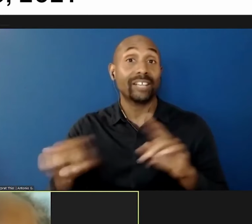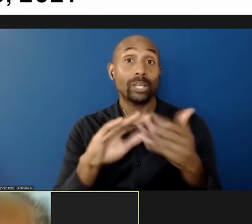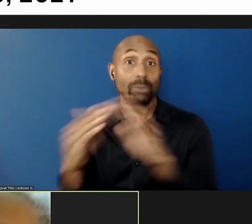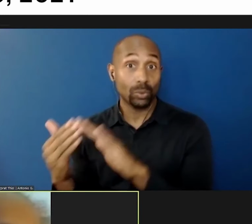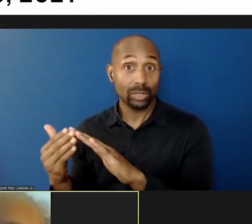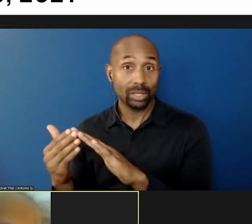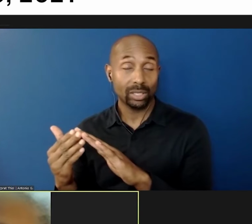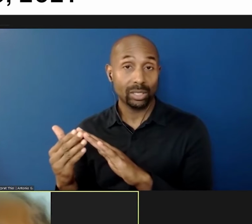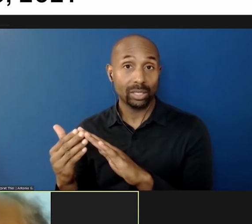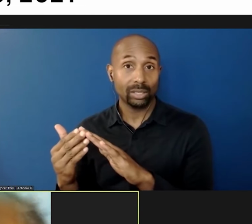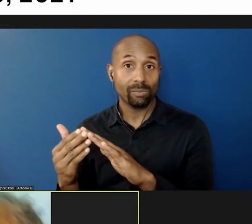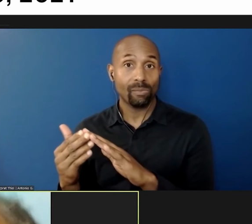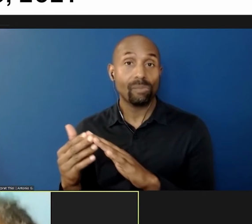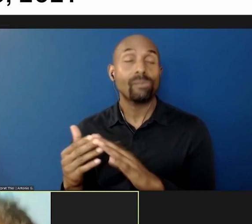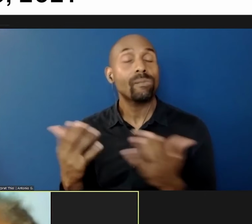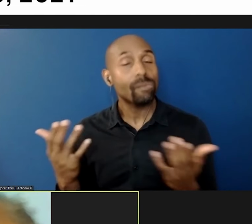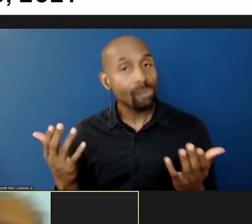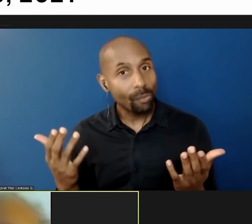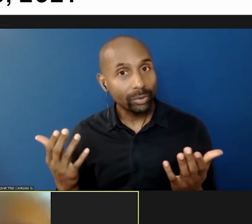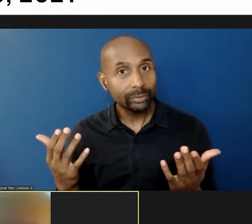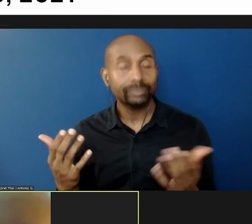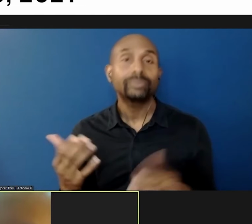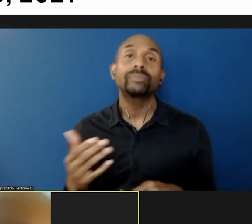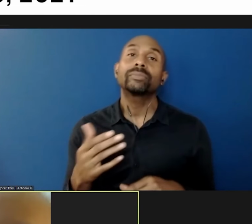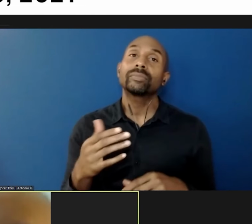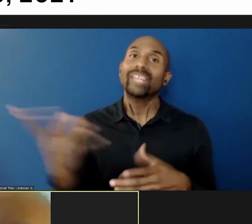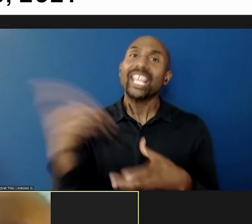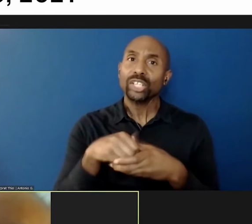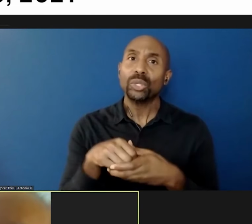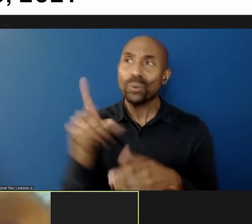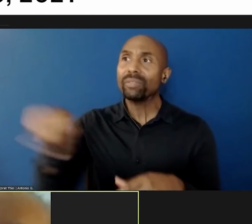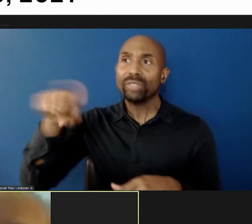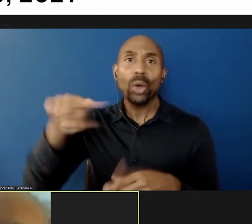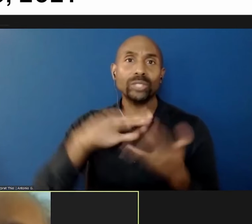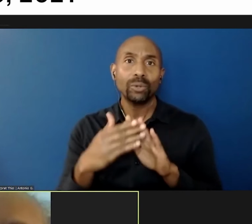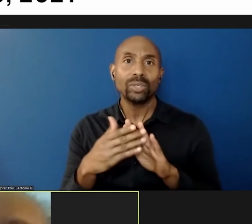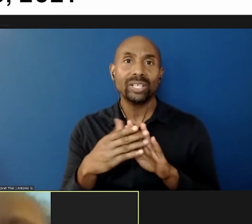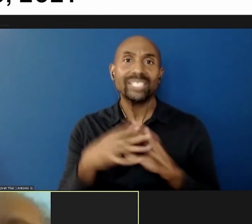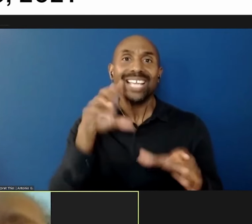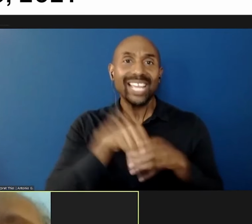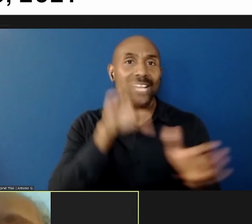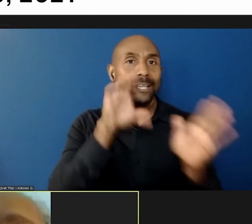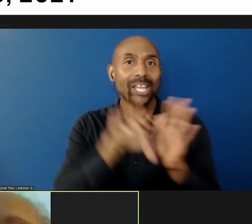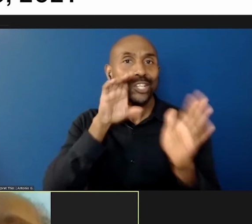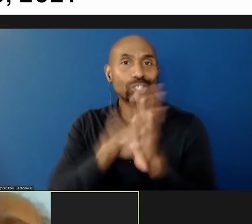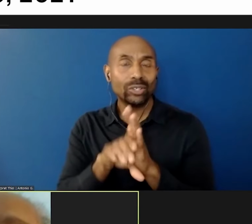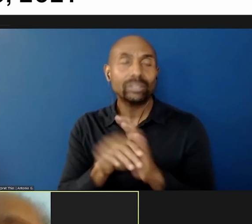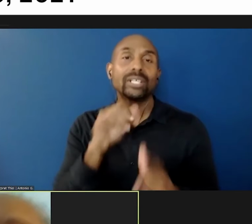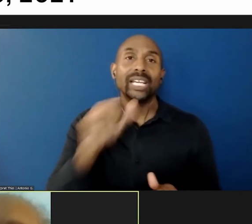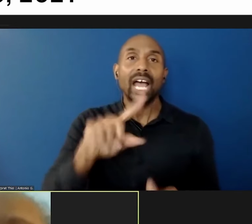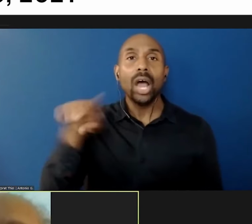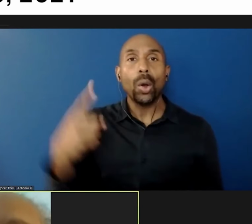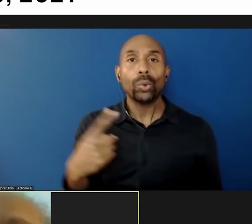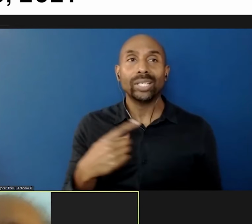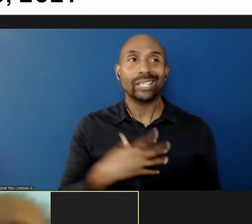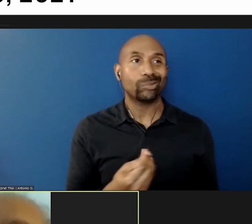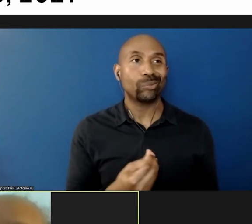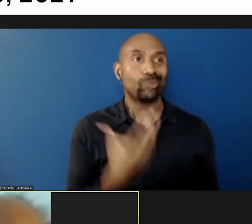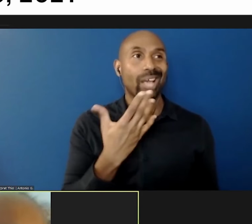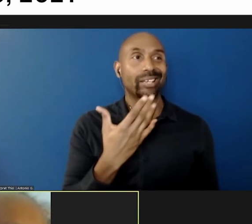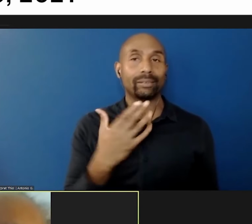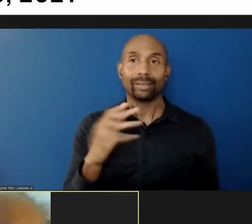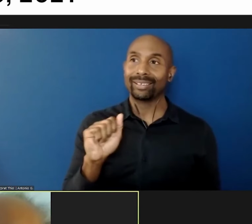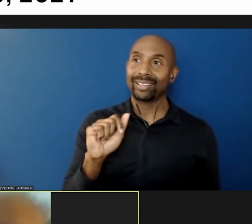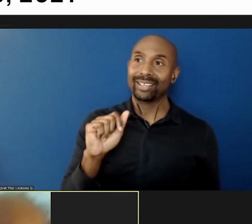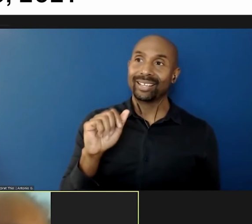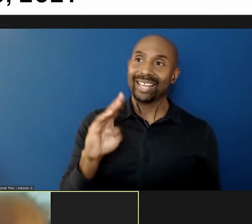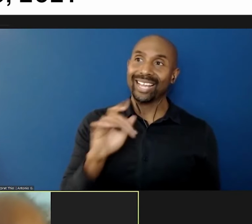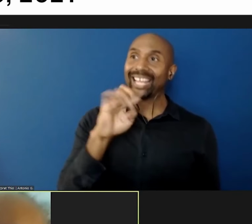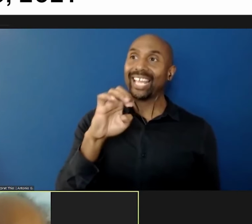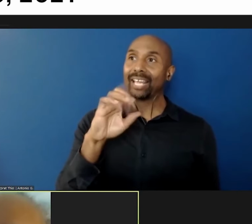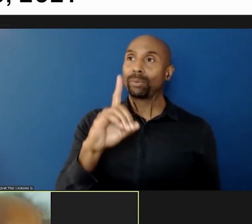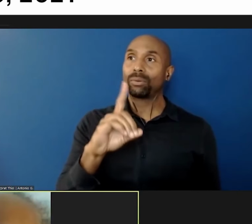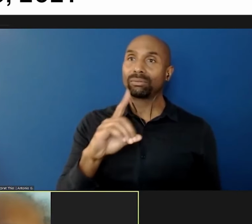it all up with white able bodied folks. You know, use, you know, incorporate us into that.